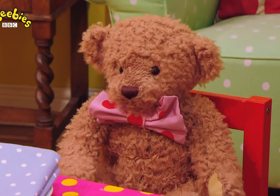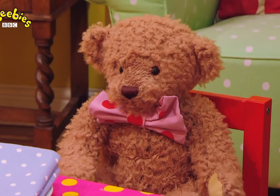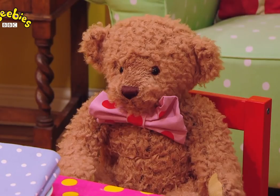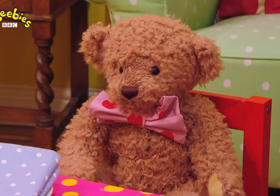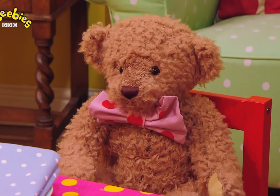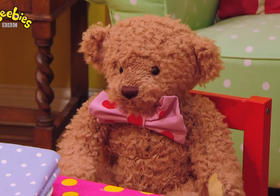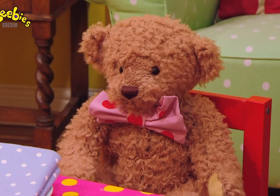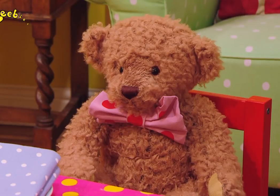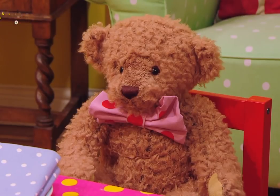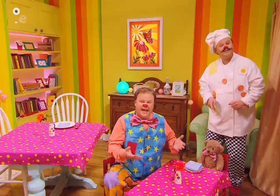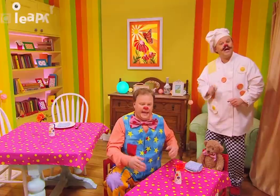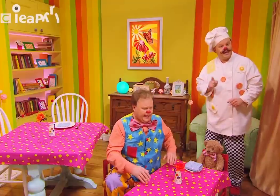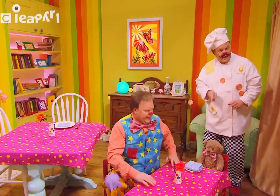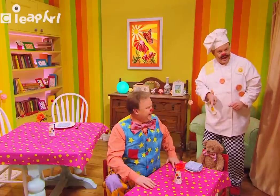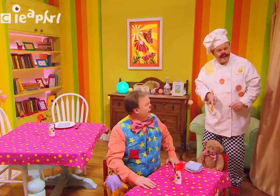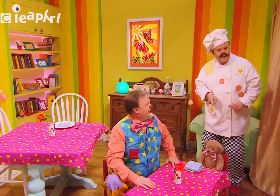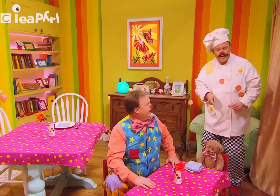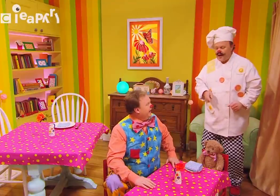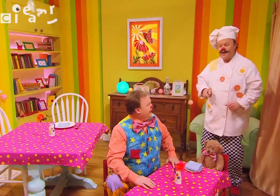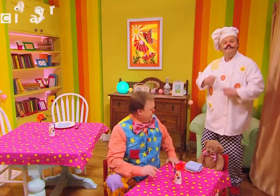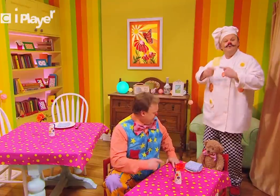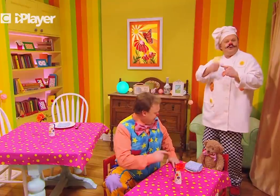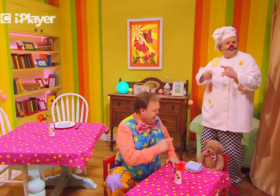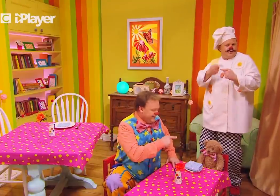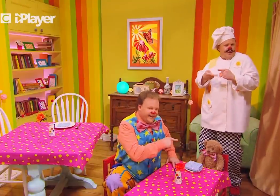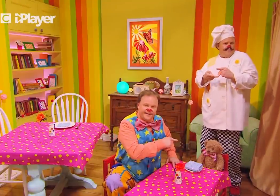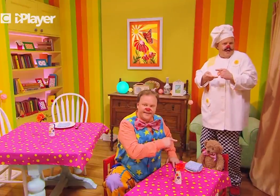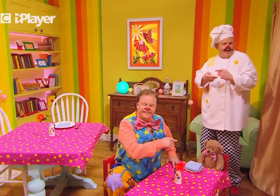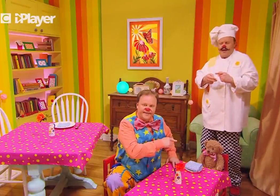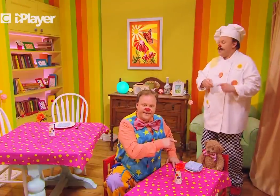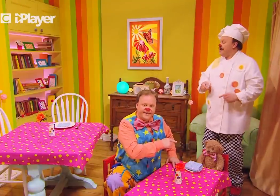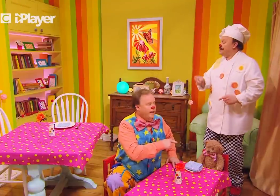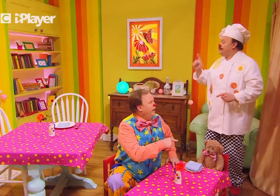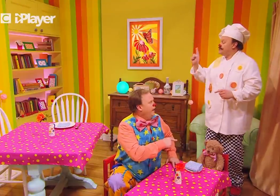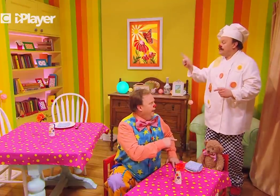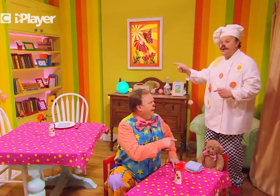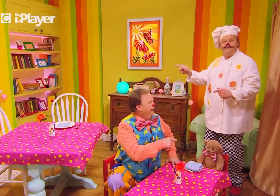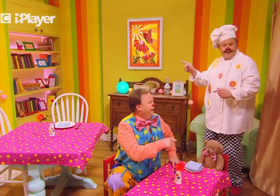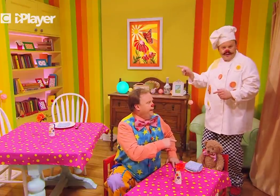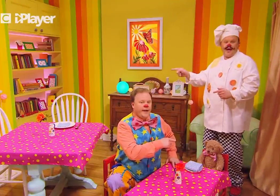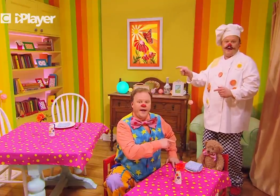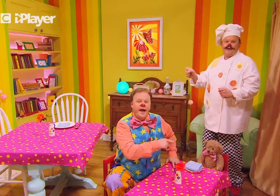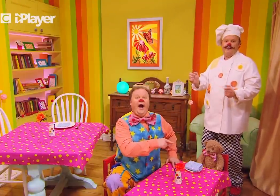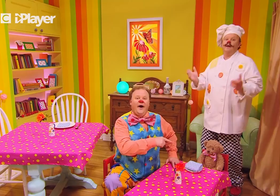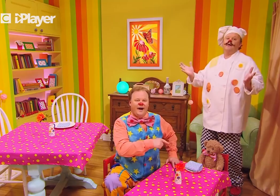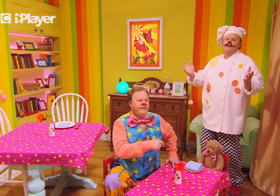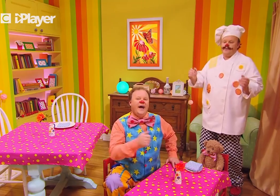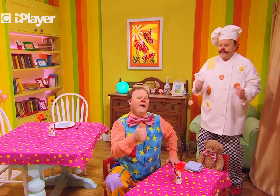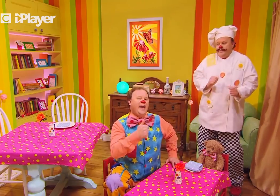dead you stay there and mousse your tumbly you sit over there okay